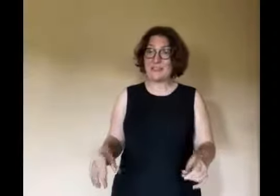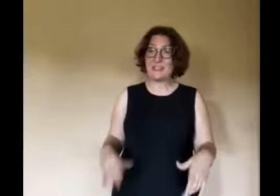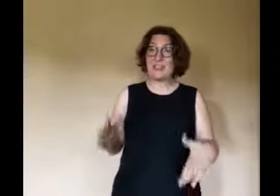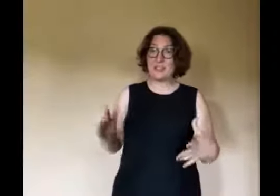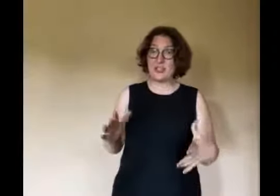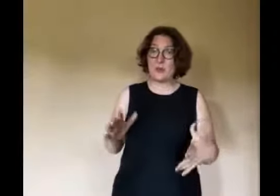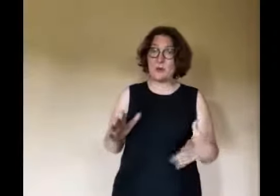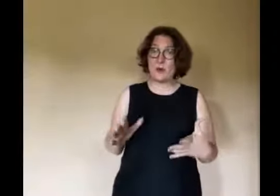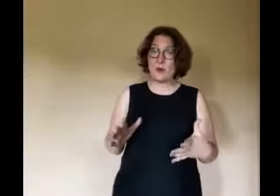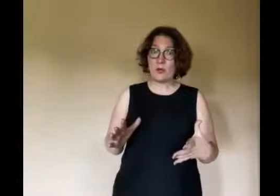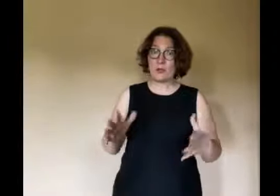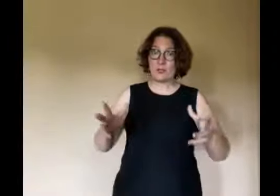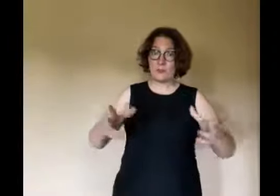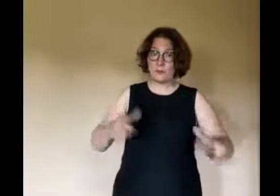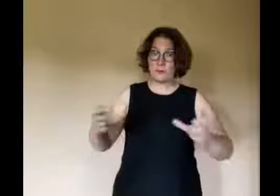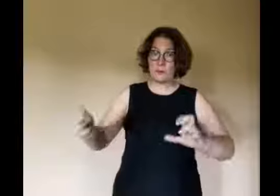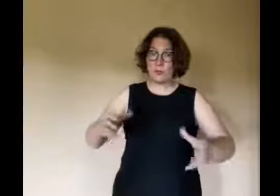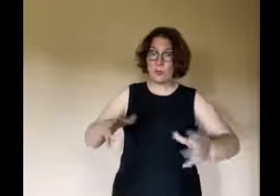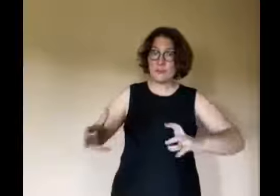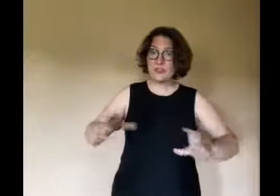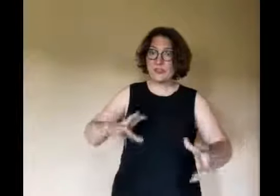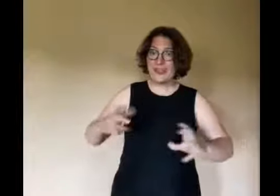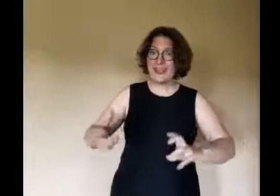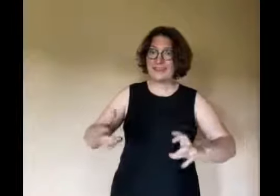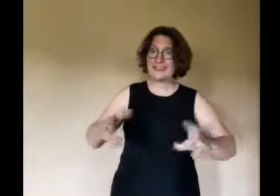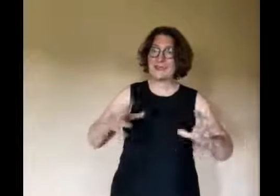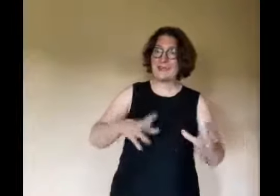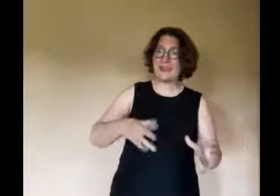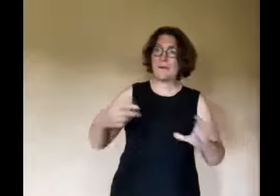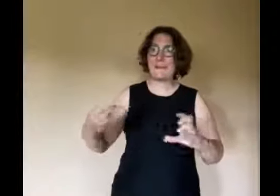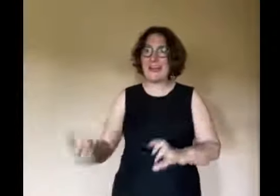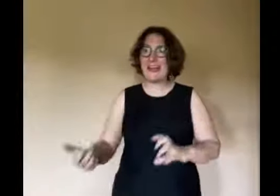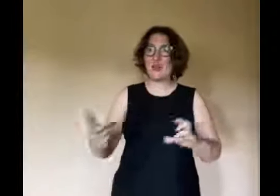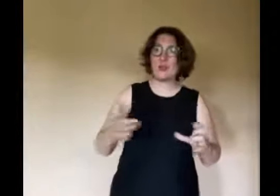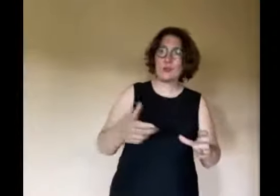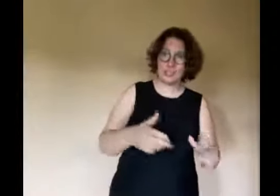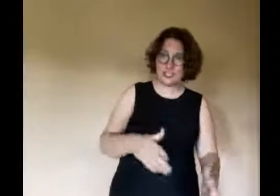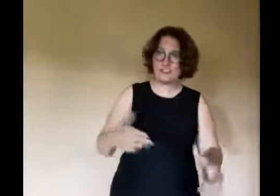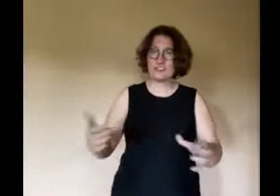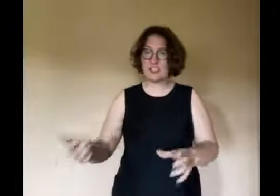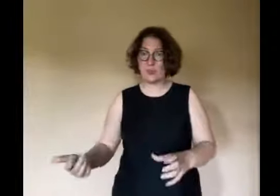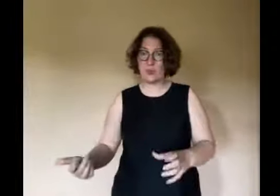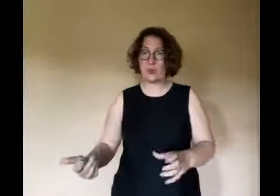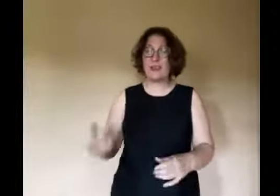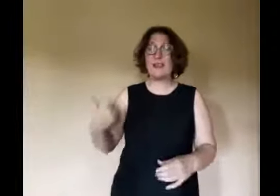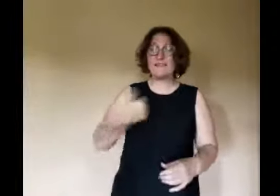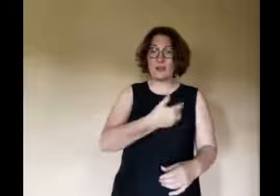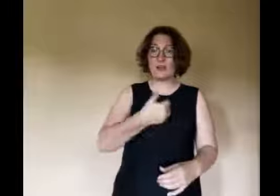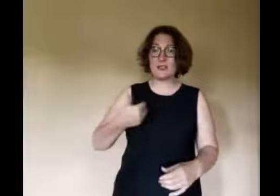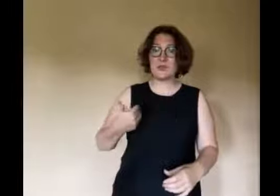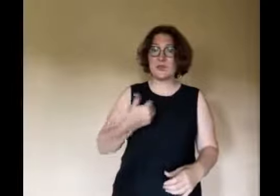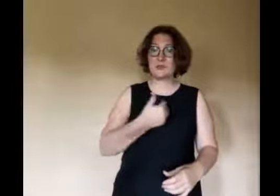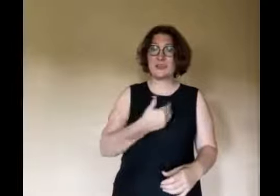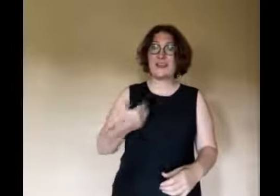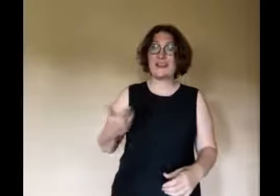new tax bracket we have a session but let me take a crack at it I probably would never